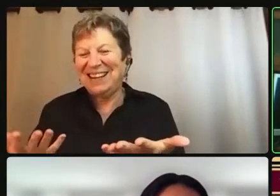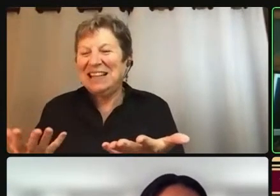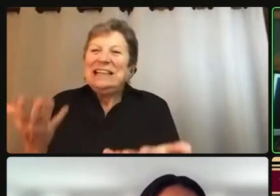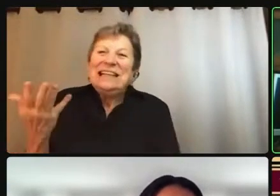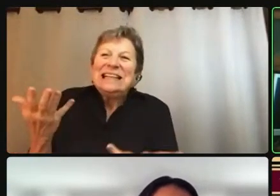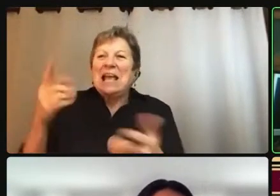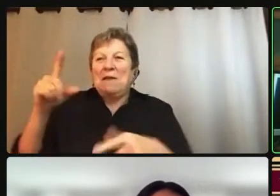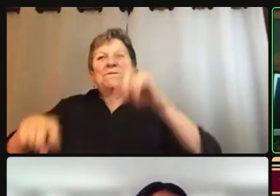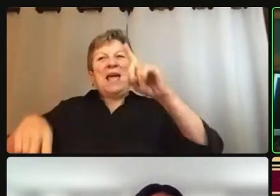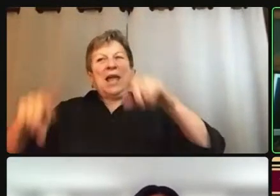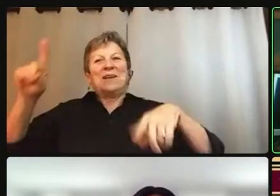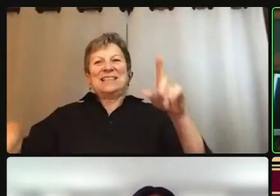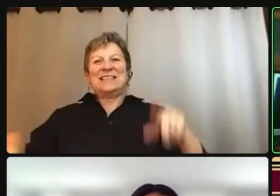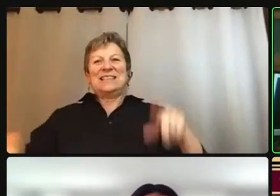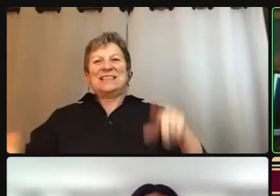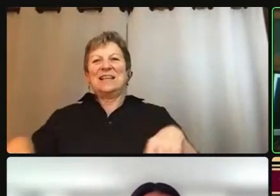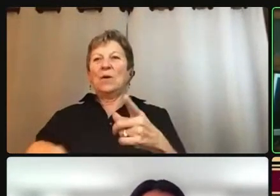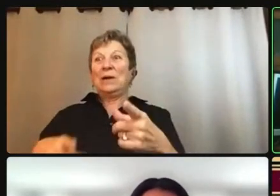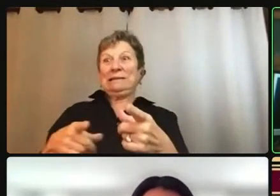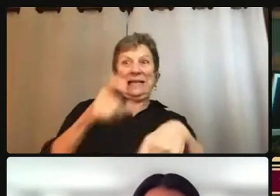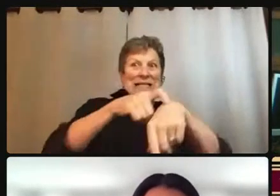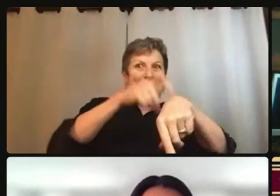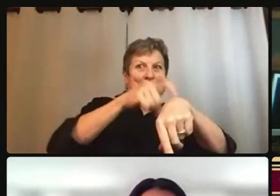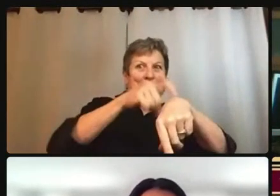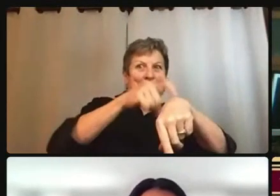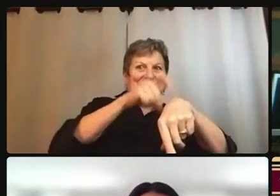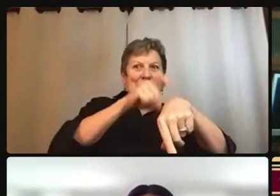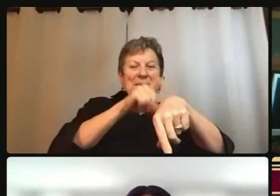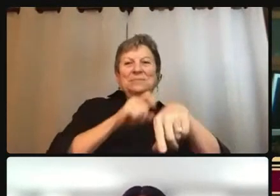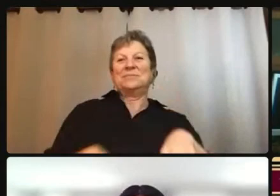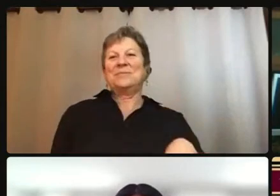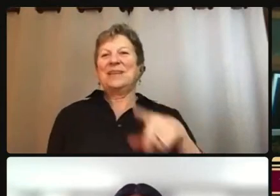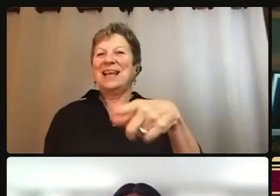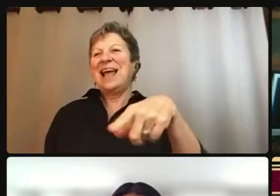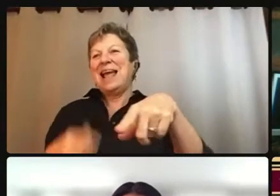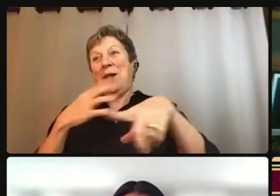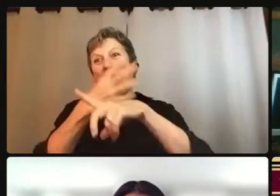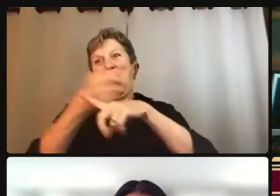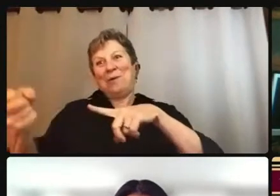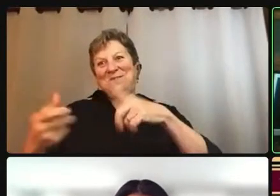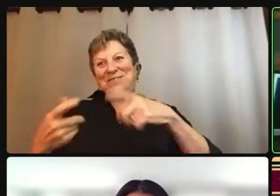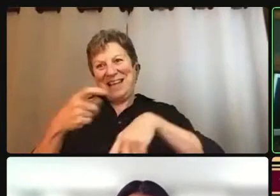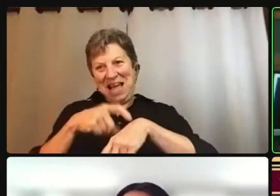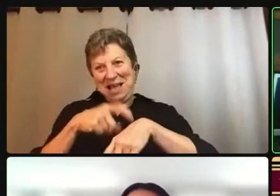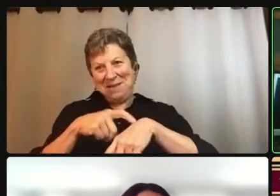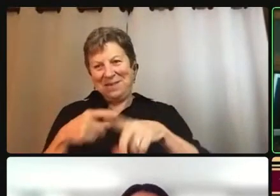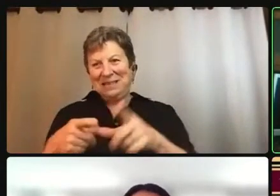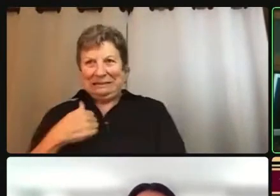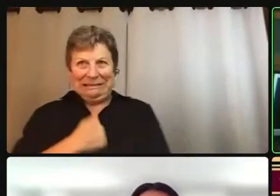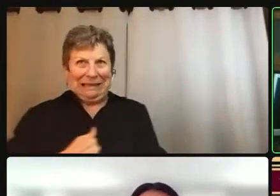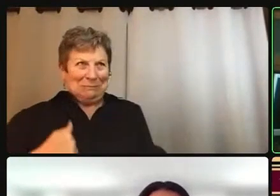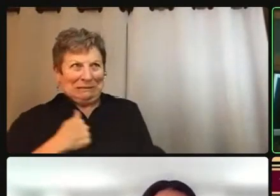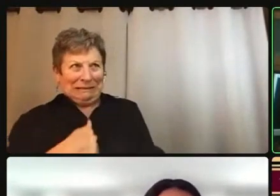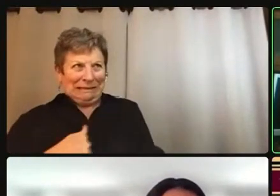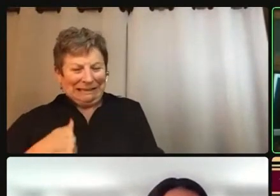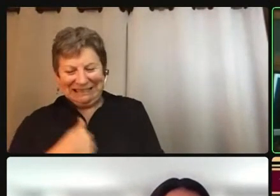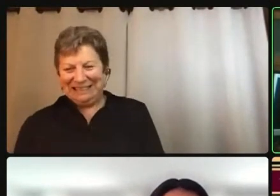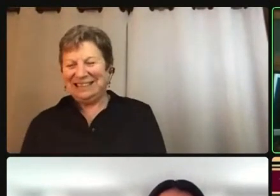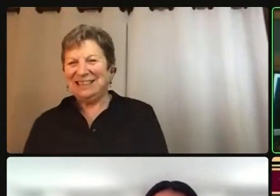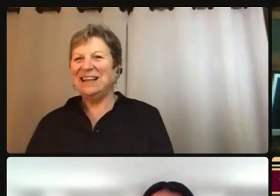SCHOOL AND WORK WITH